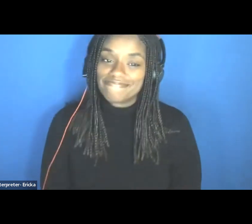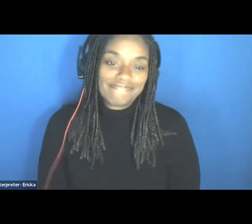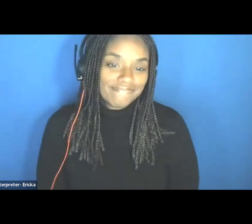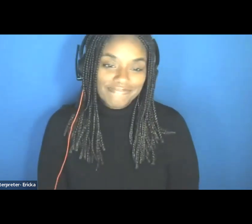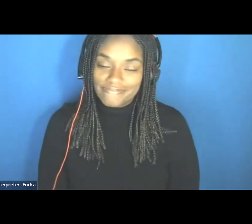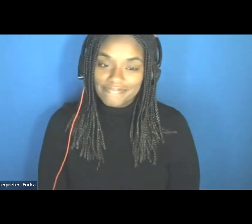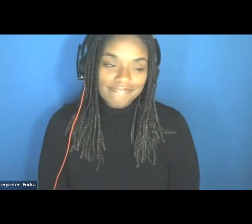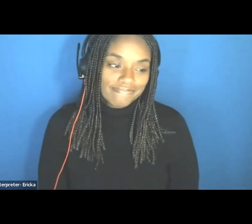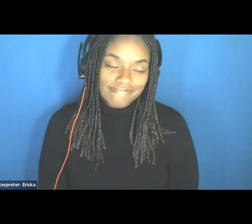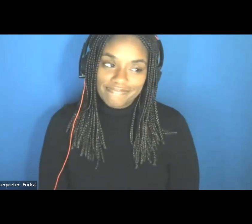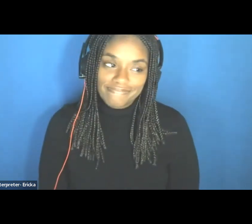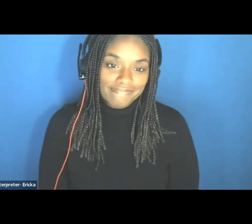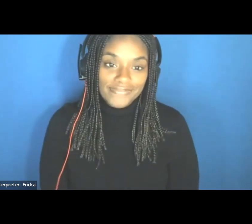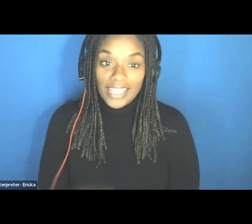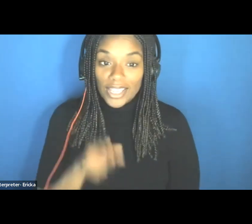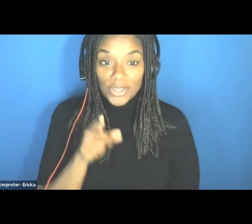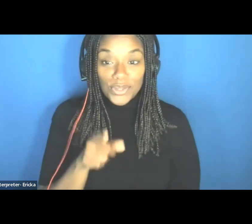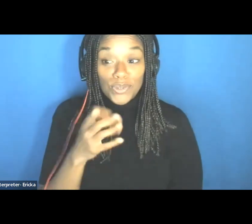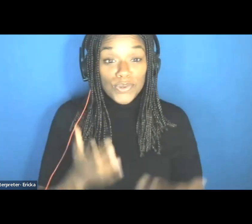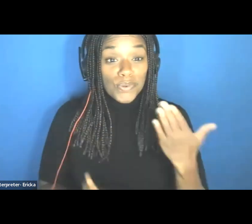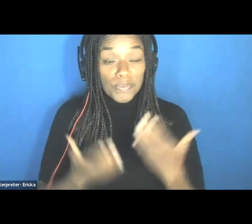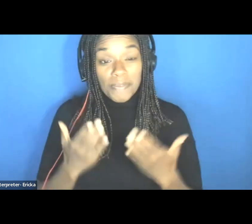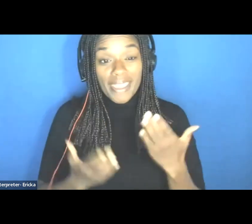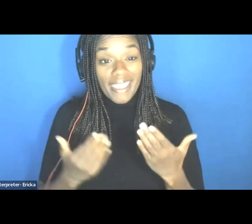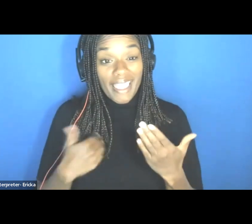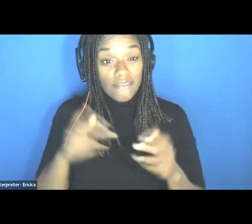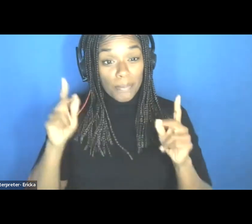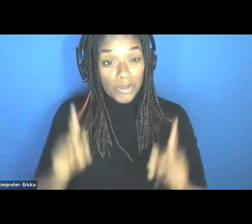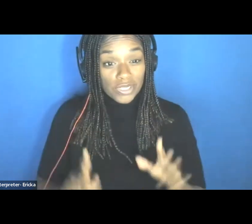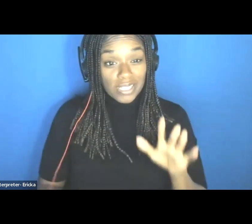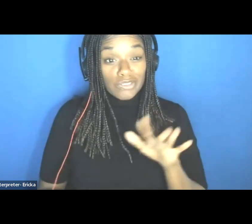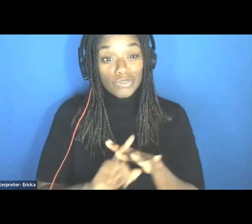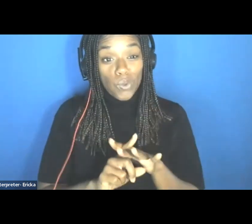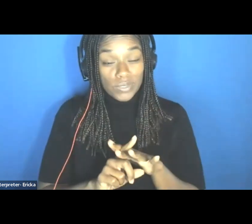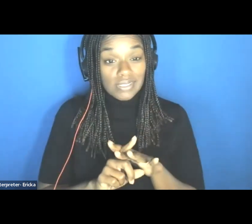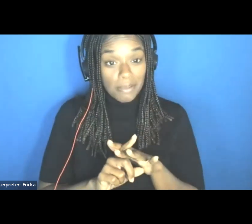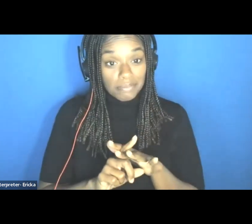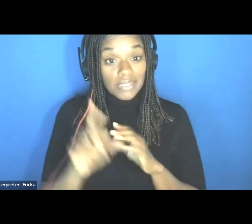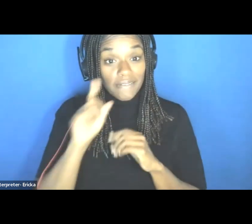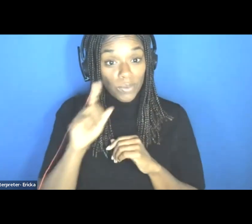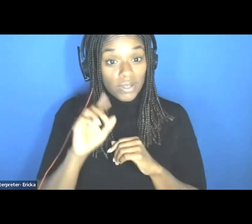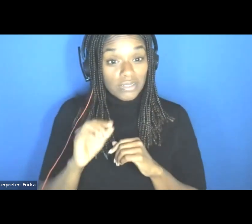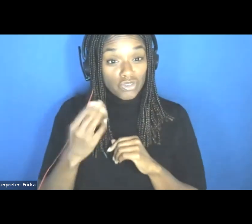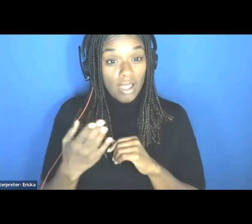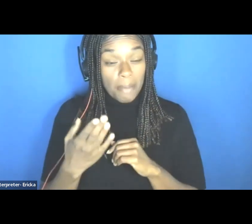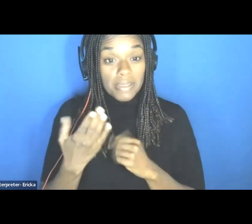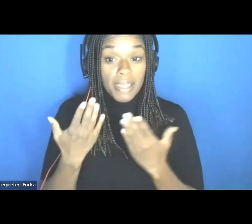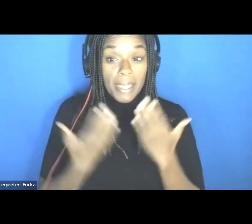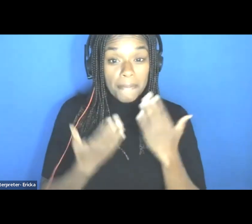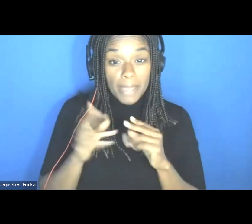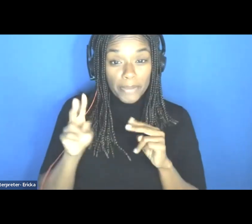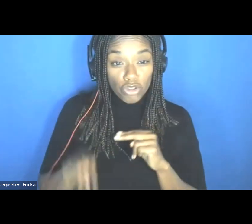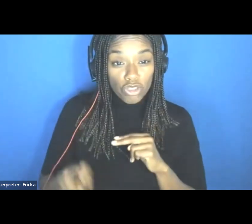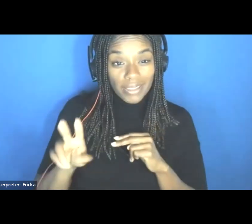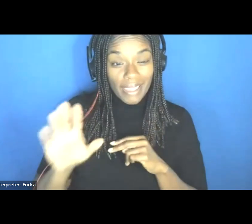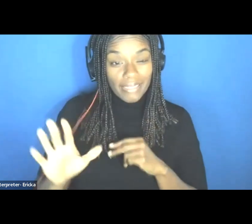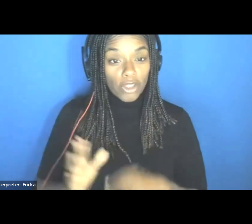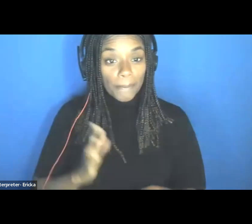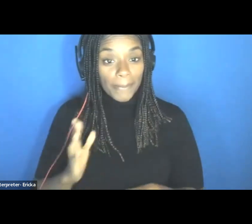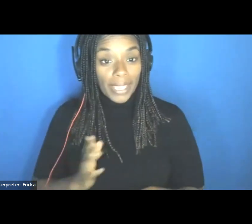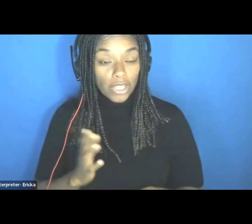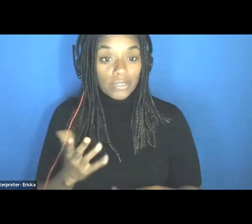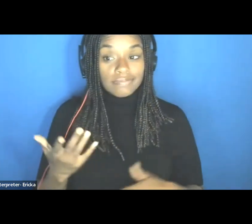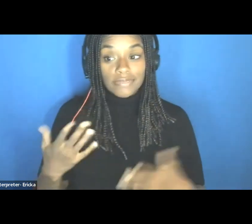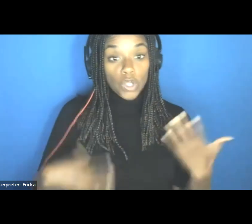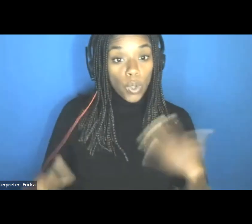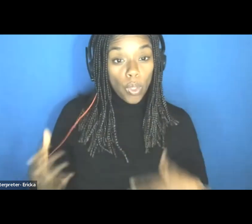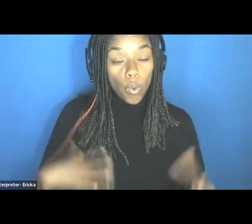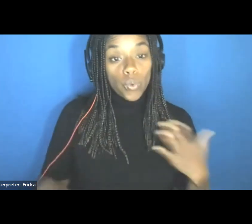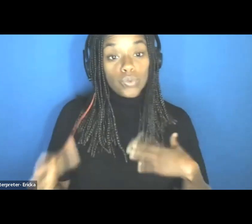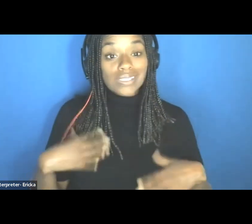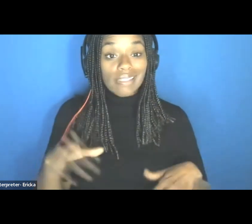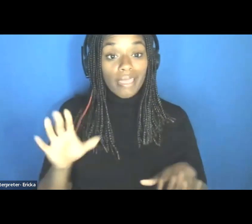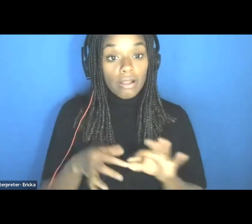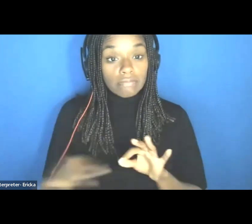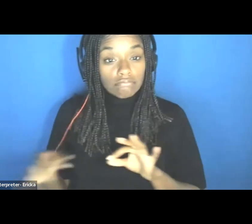And sometimes we can judge and assume and sometimes, most of the times when you assume, you miss out.